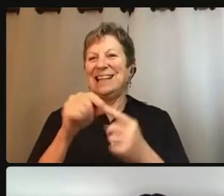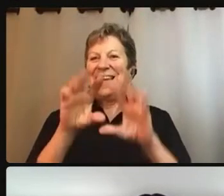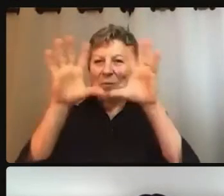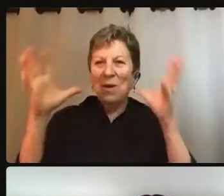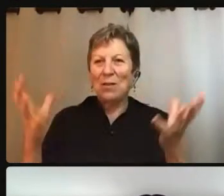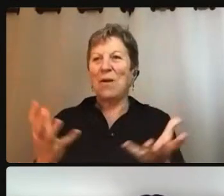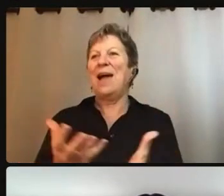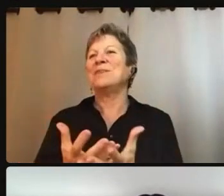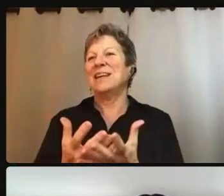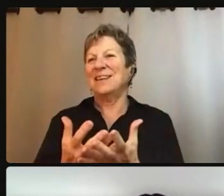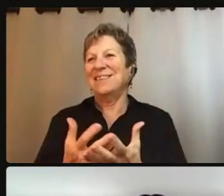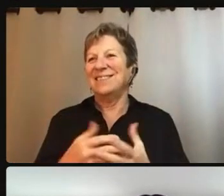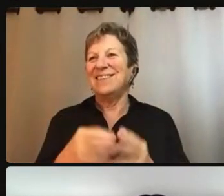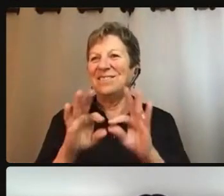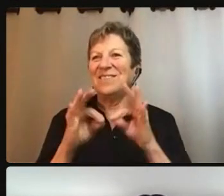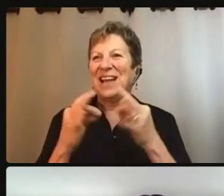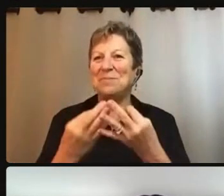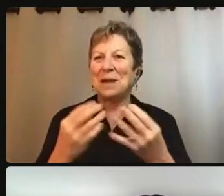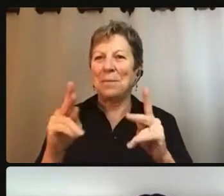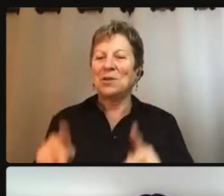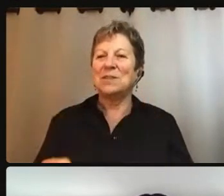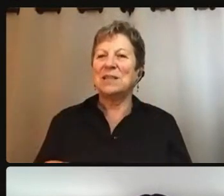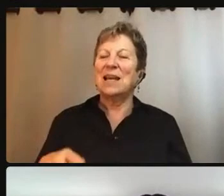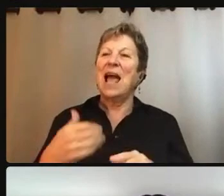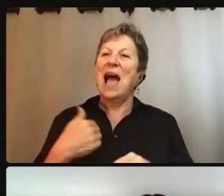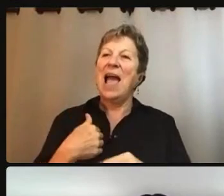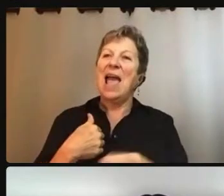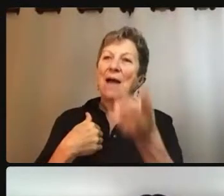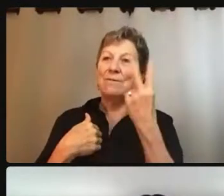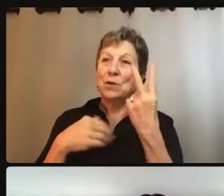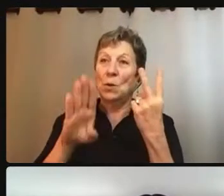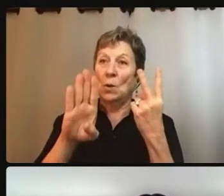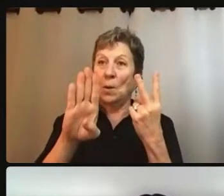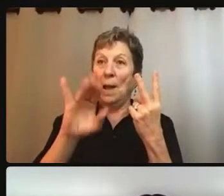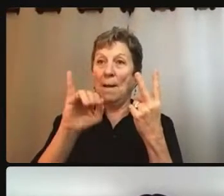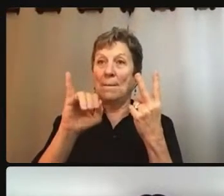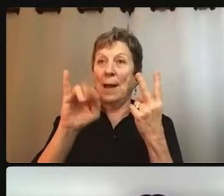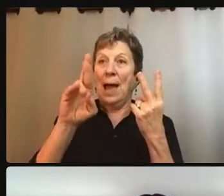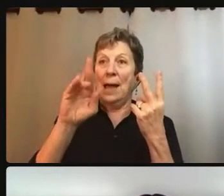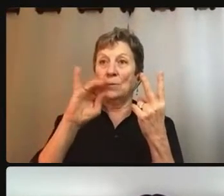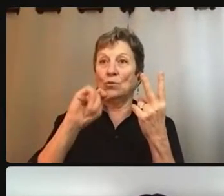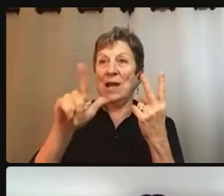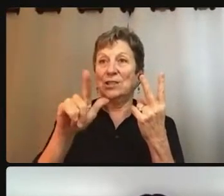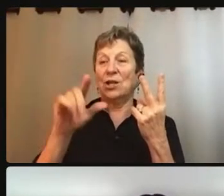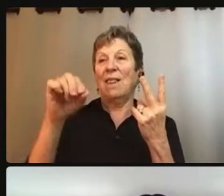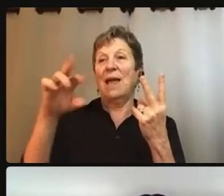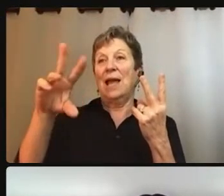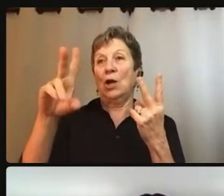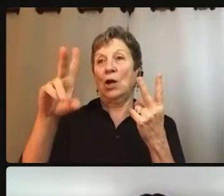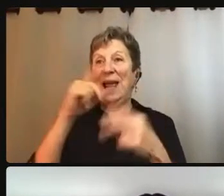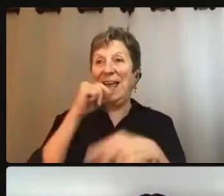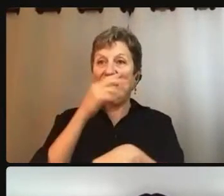UNIQUE AND WELL-ROUNDED CANDIDATE.